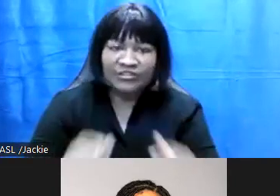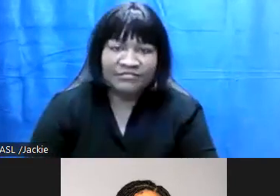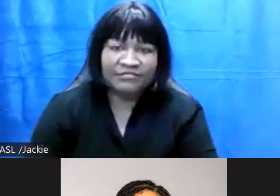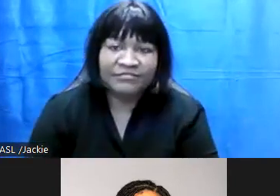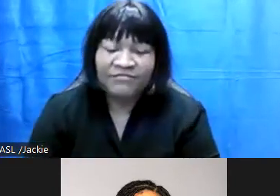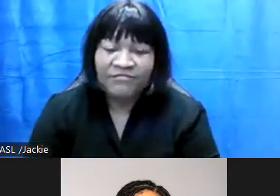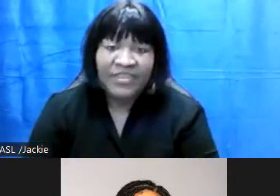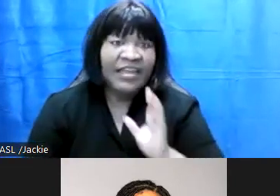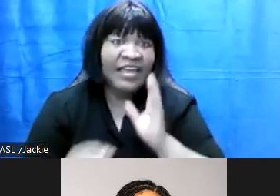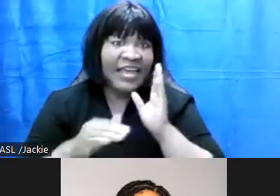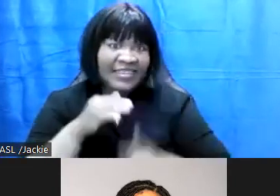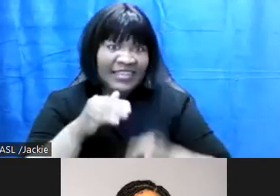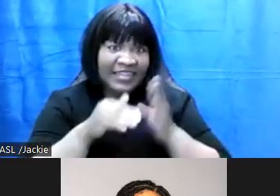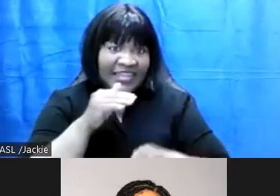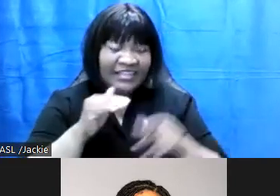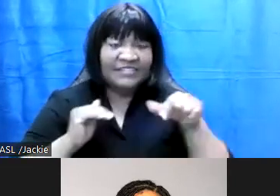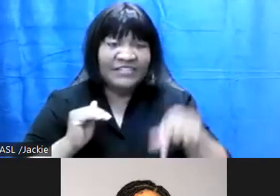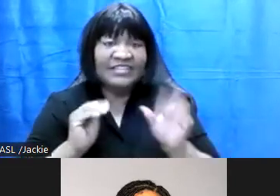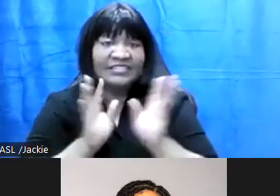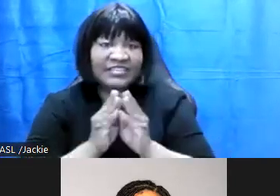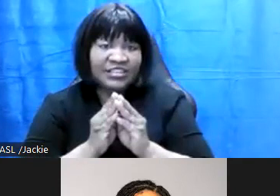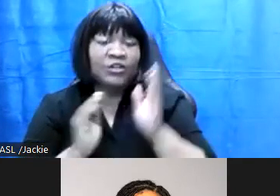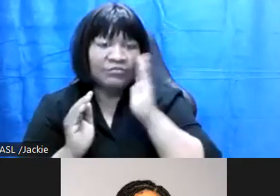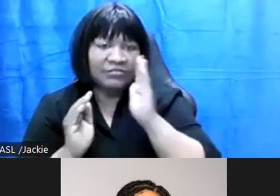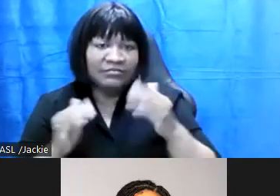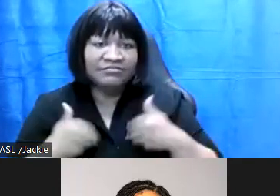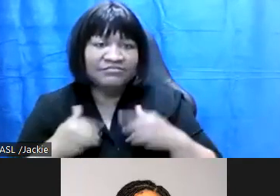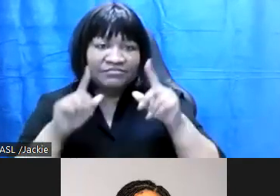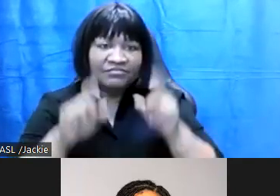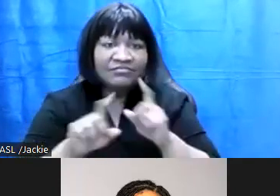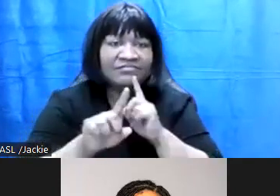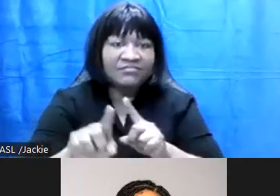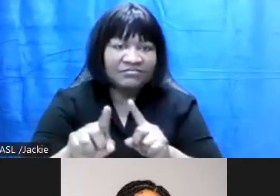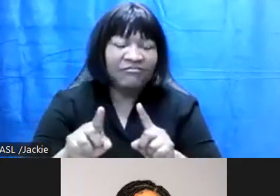And then at the end of this session we will have a Q&A session so you can